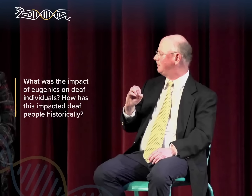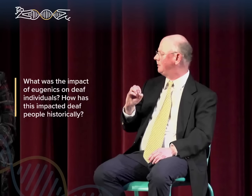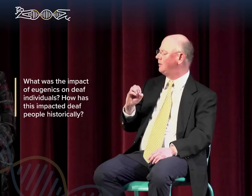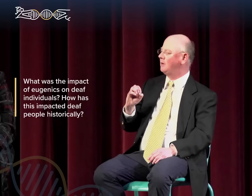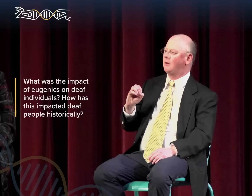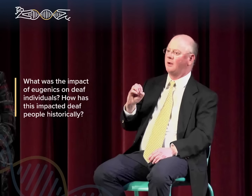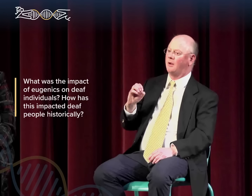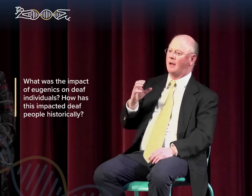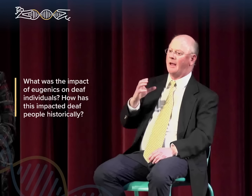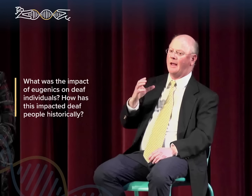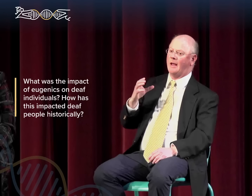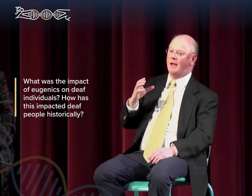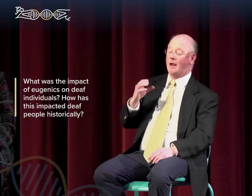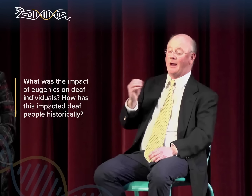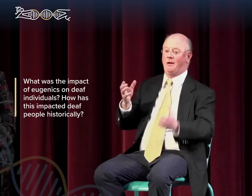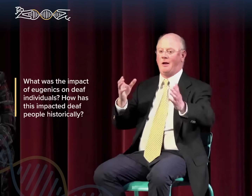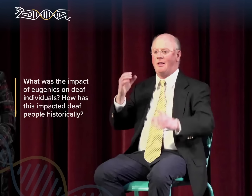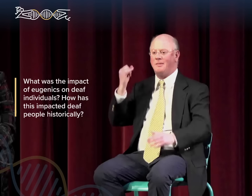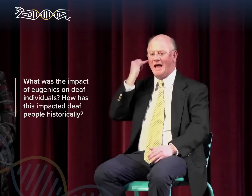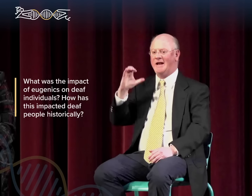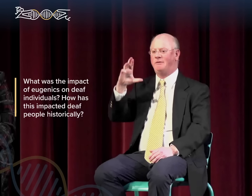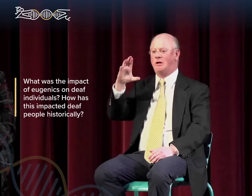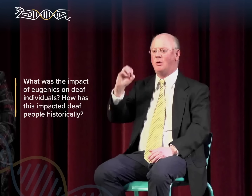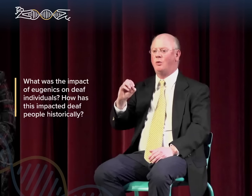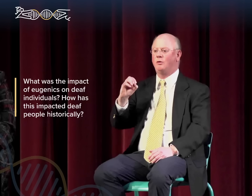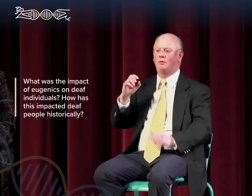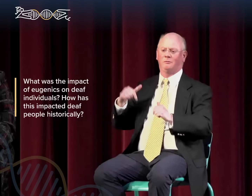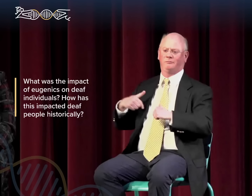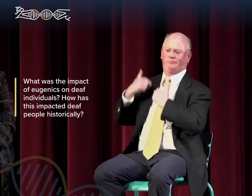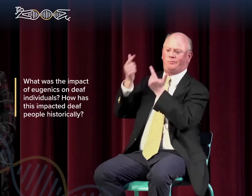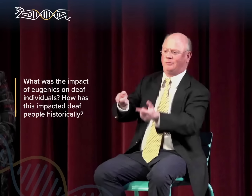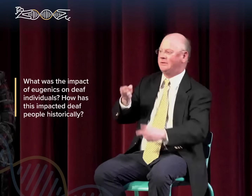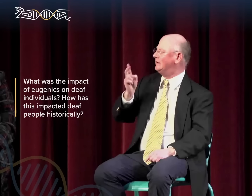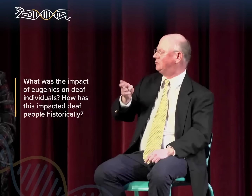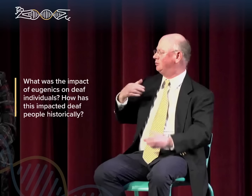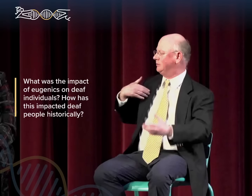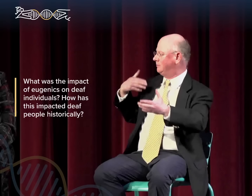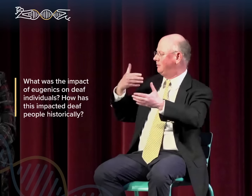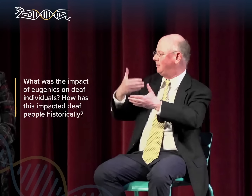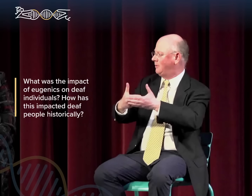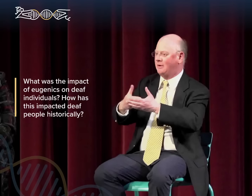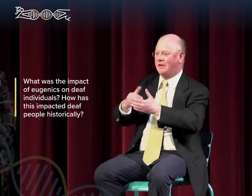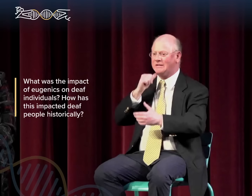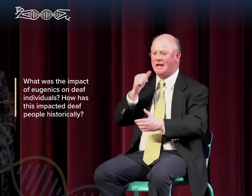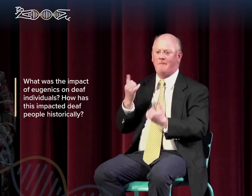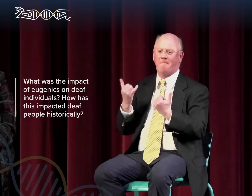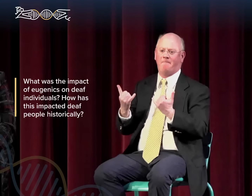my colleagues have had here, the idea of cure has been one that's been around